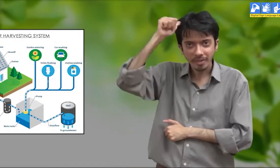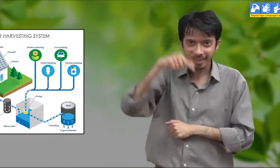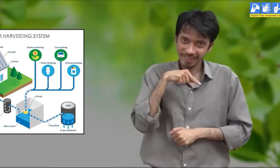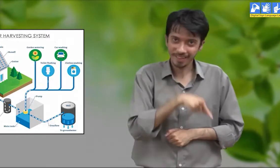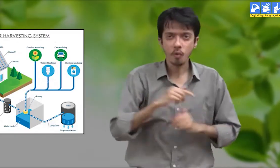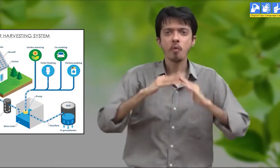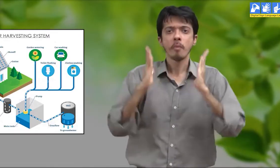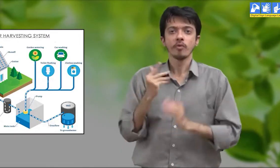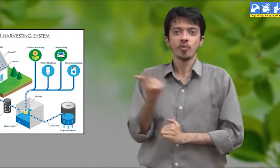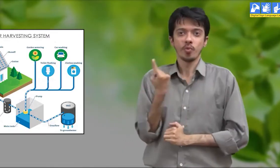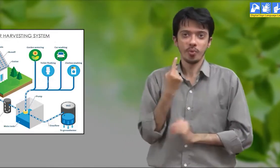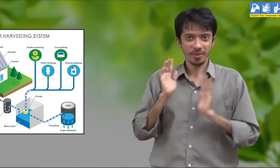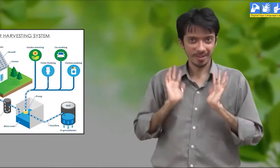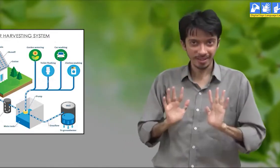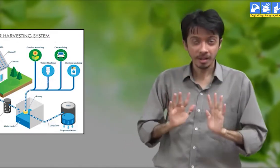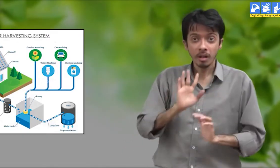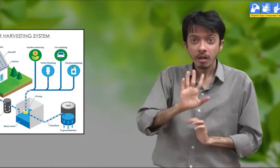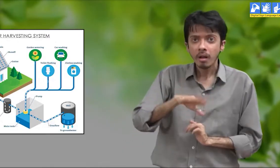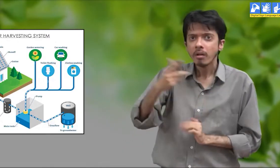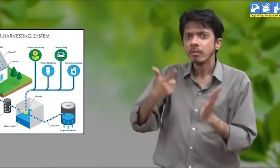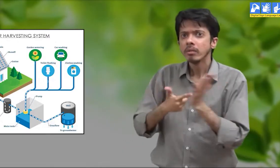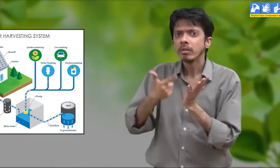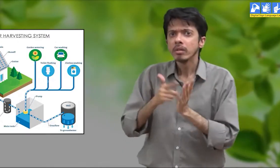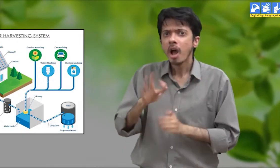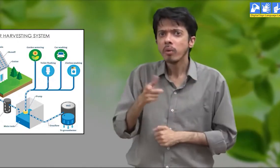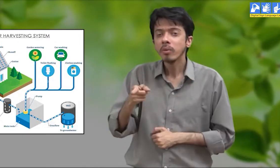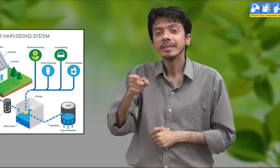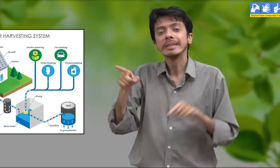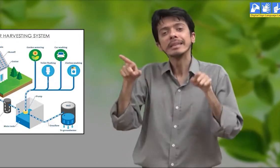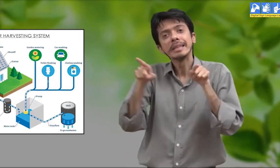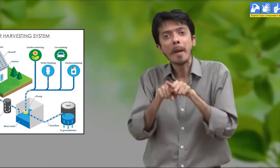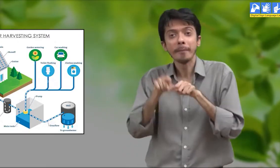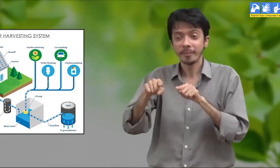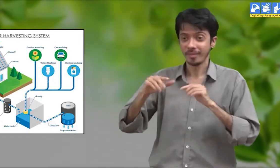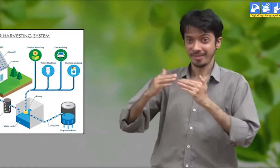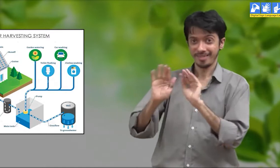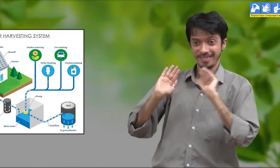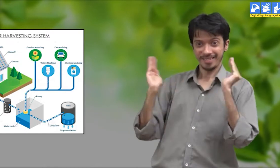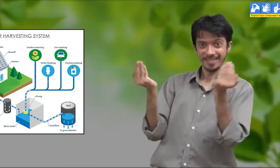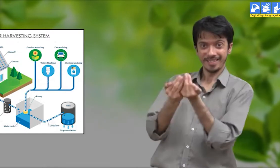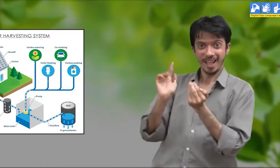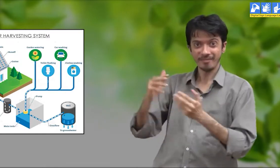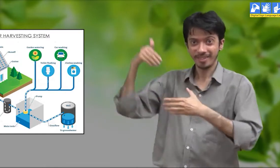then it can be used for household purposes. Similarly rainwater is harvested for agriculture .